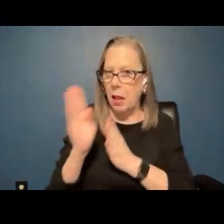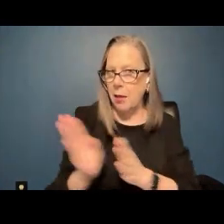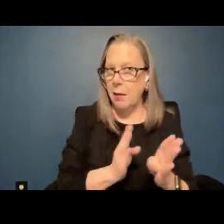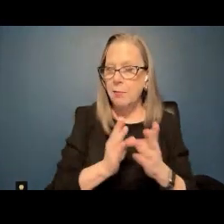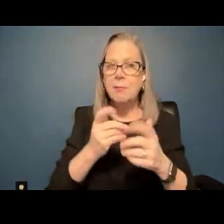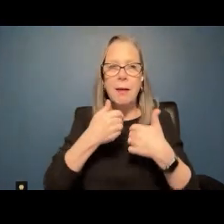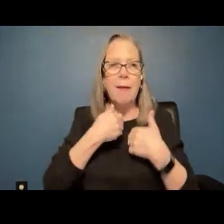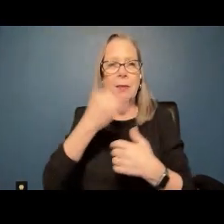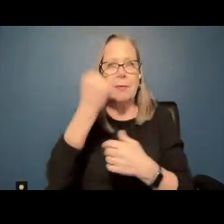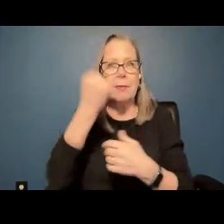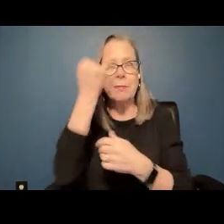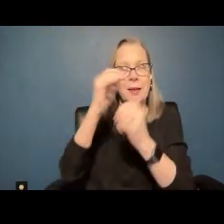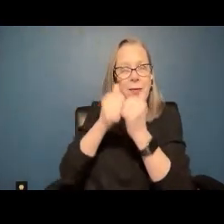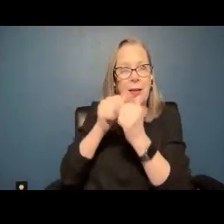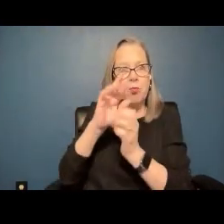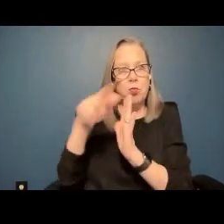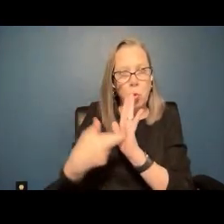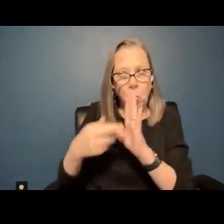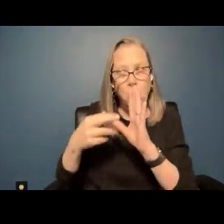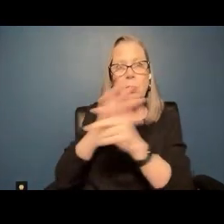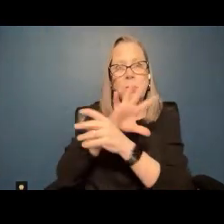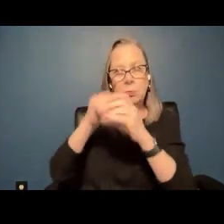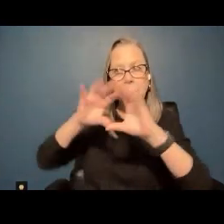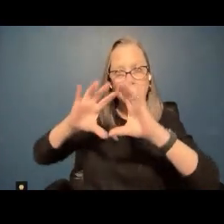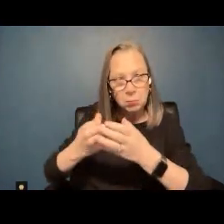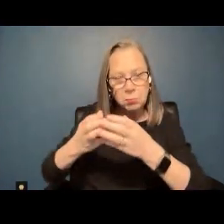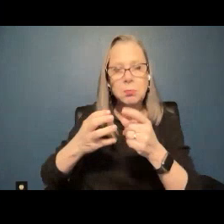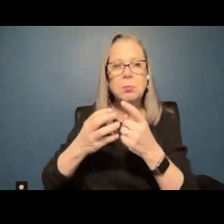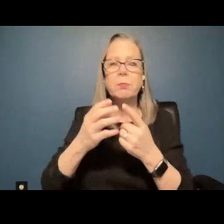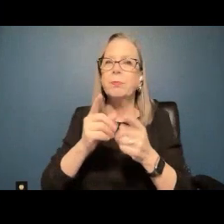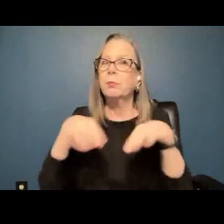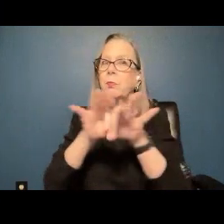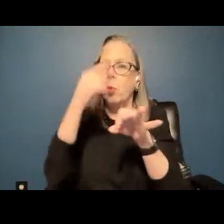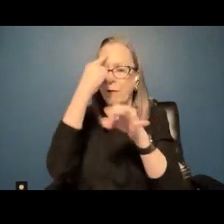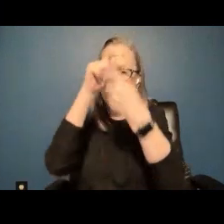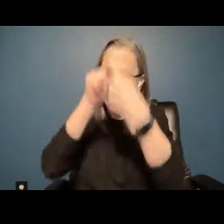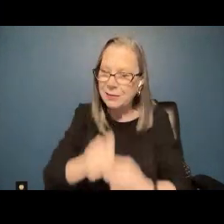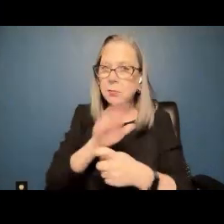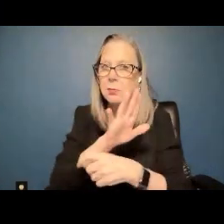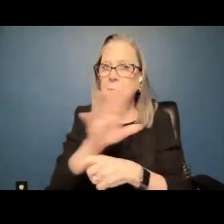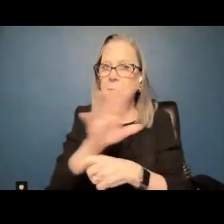this workforce will be essential for getting specific about your data needs and data sources.